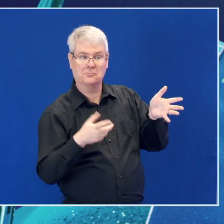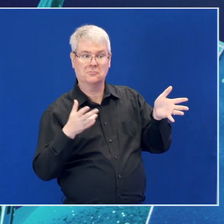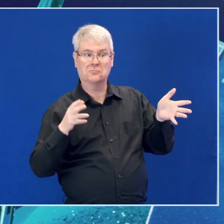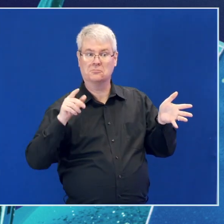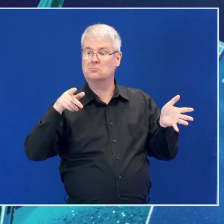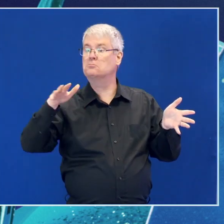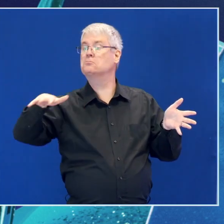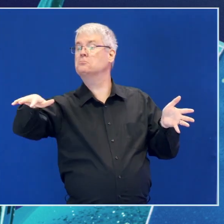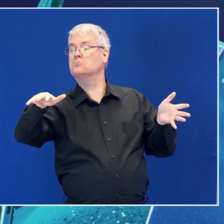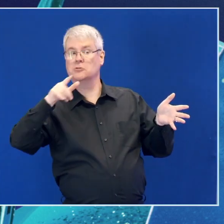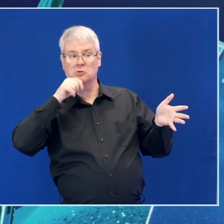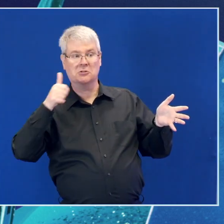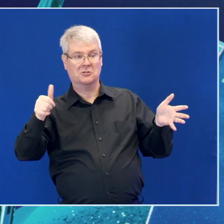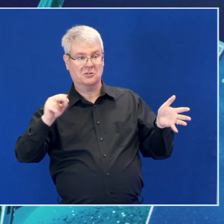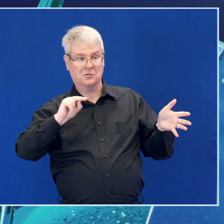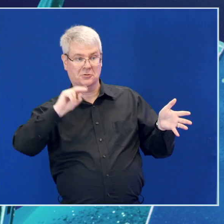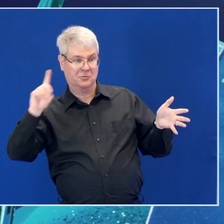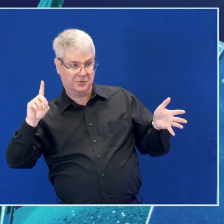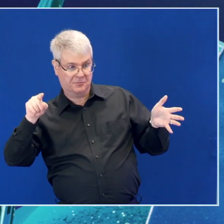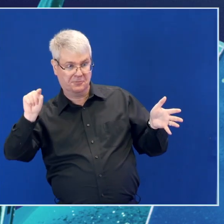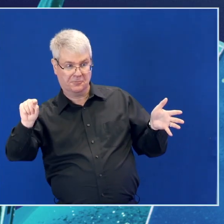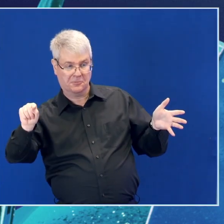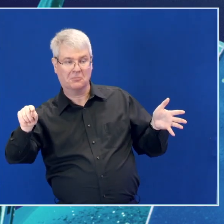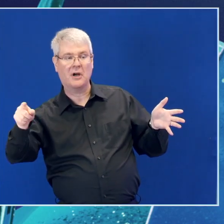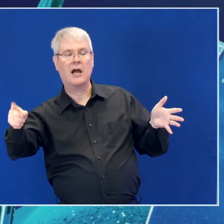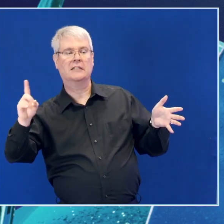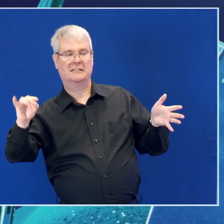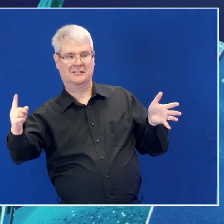oftentimes it comes from them to us.